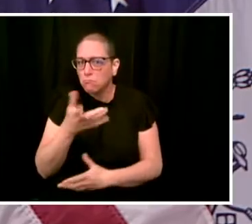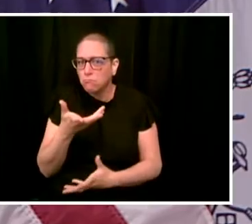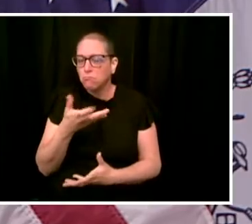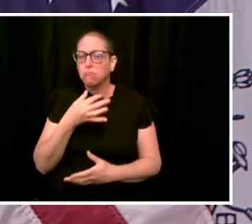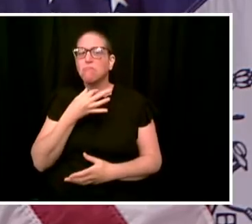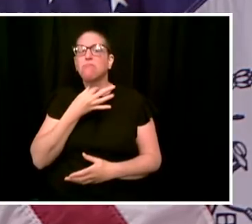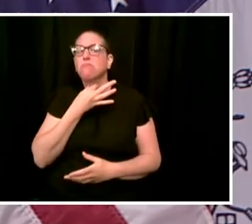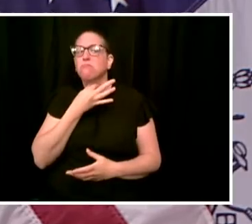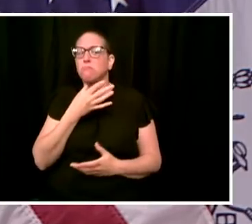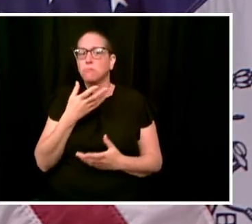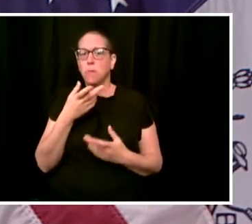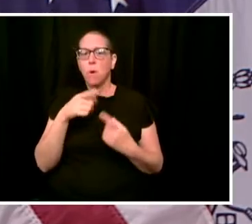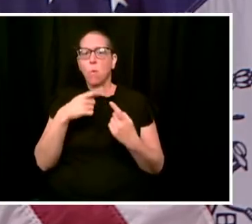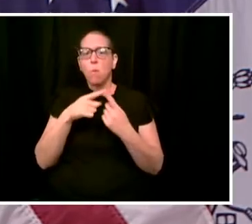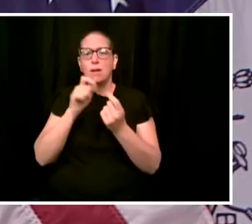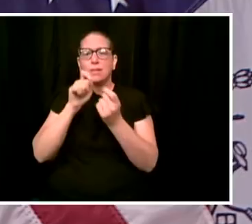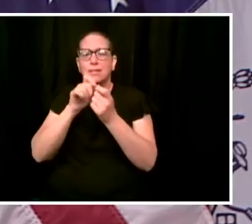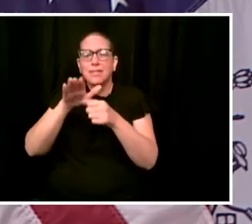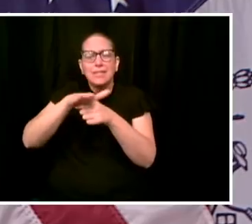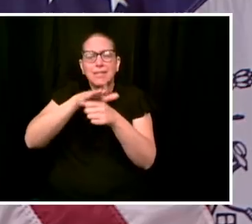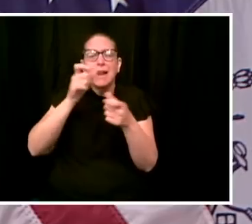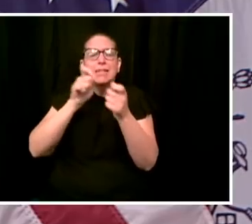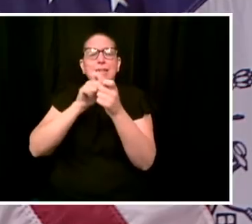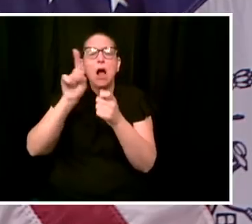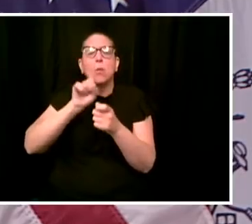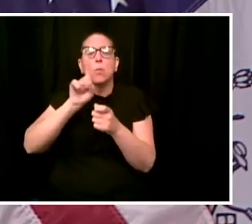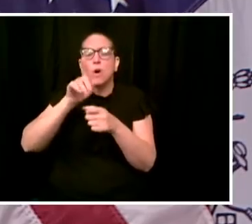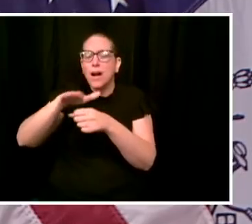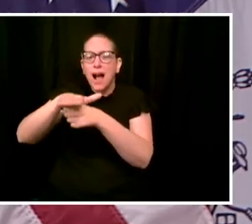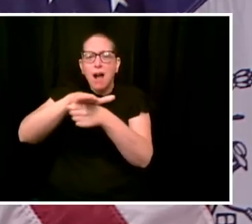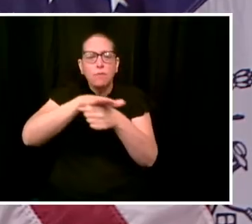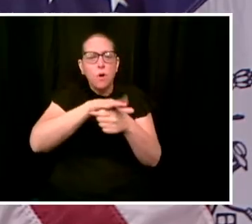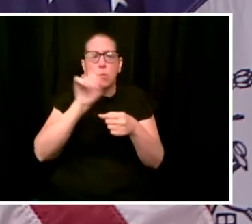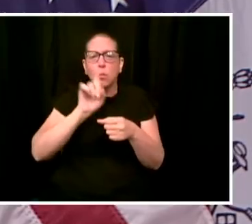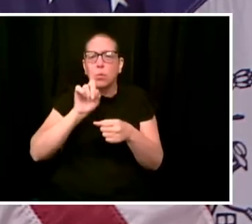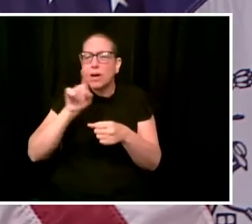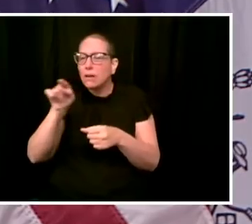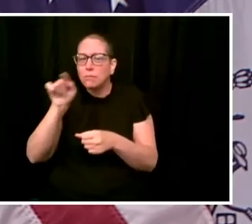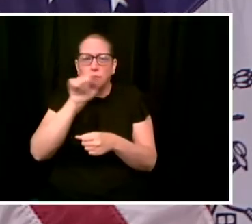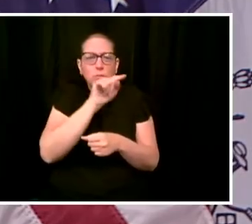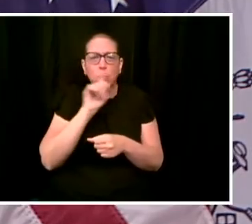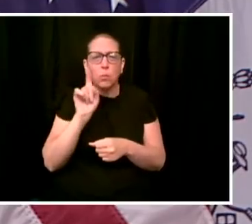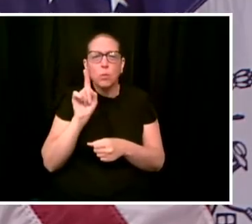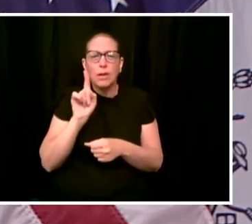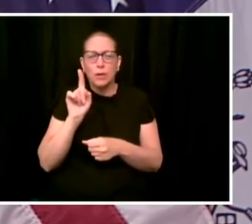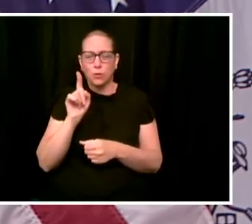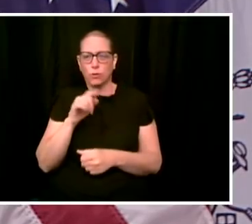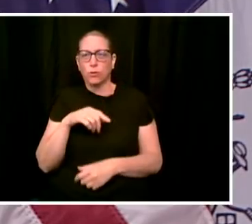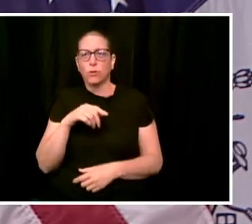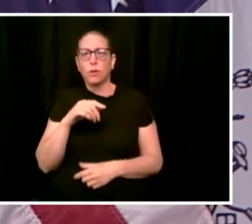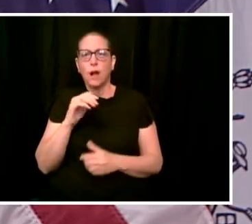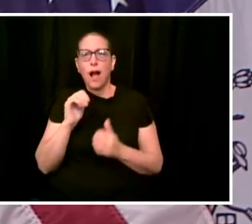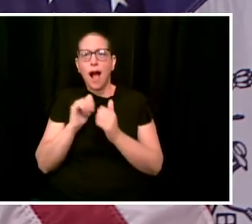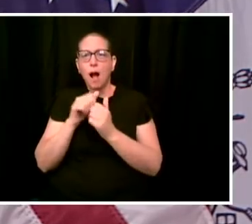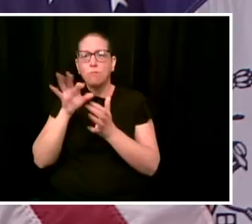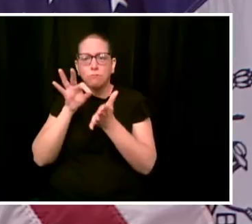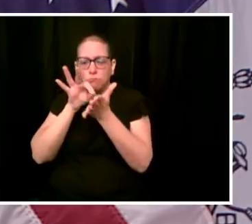TERMS OFTH E SPECIFIC AGENTS AND DEMOGRAPHICS OF HEPATIENTS, WHERE THOSE CASES ARE OCLATED AND HOW YOU TRACKING DATA?